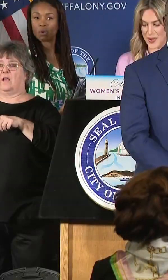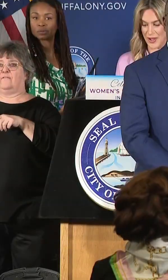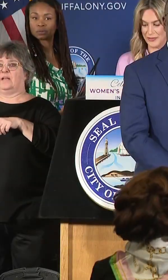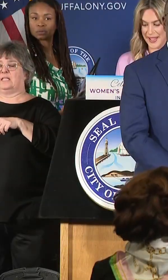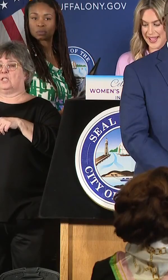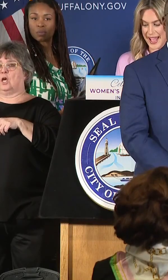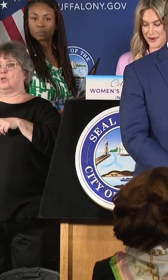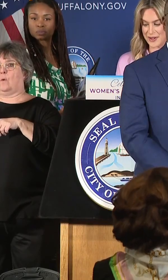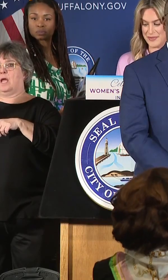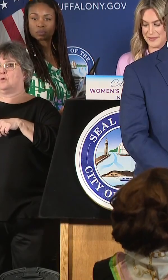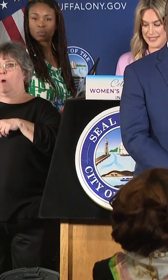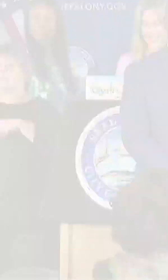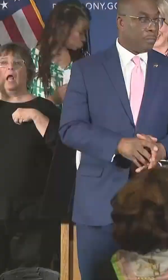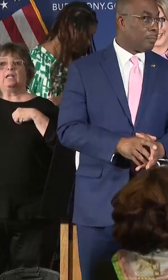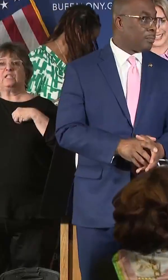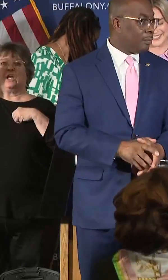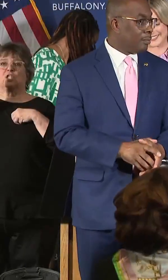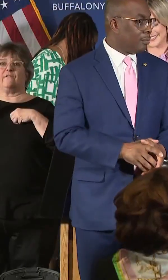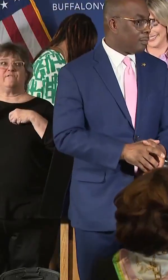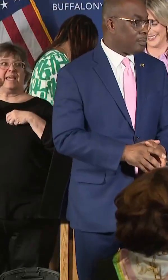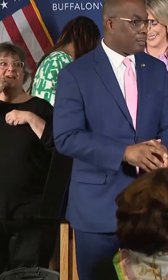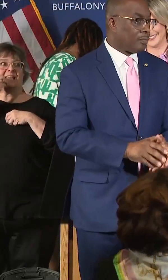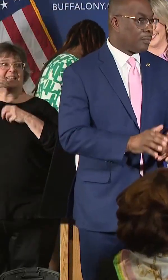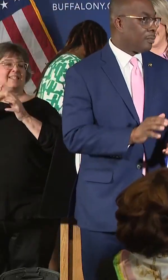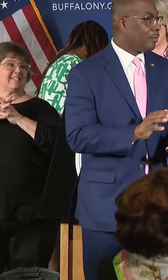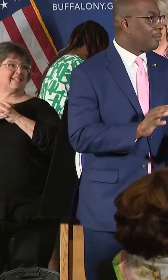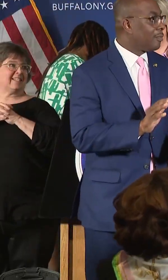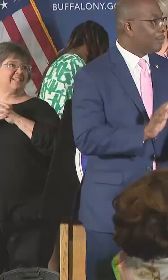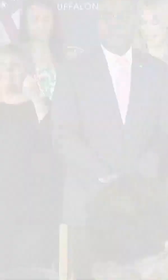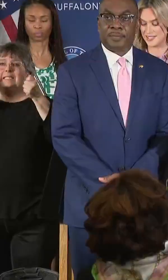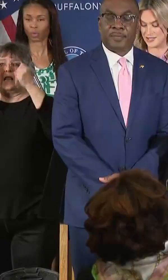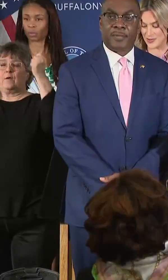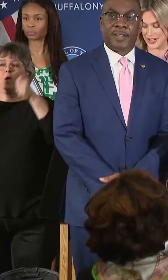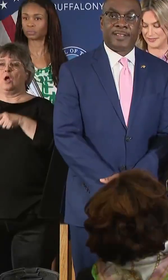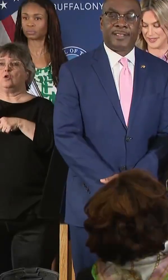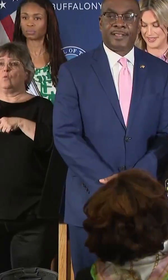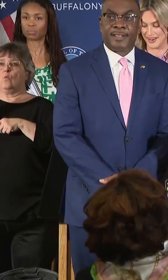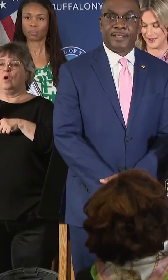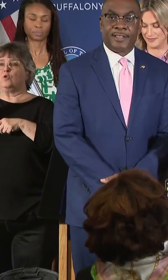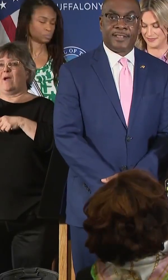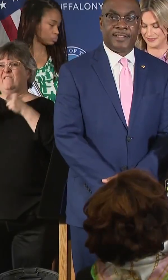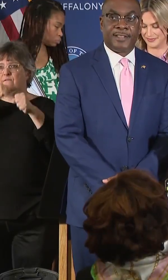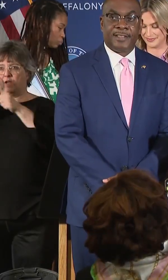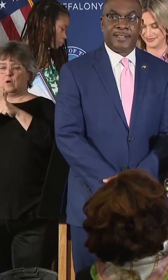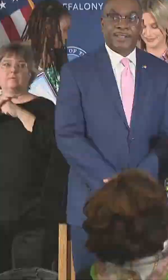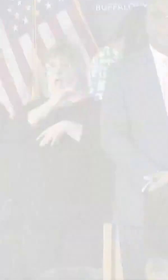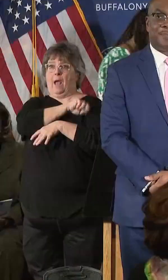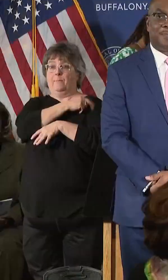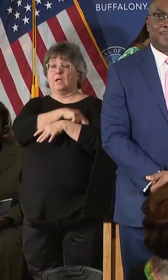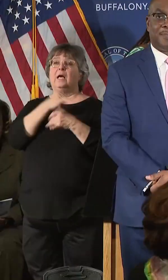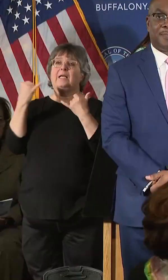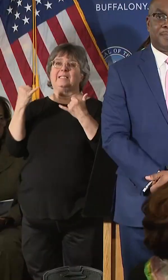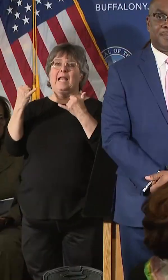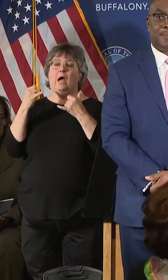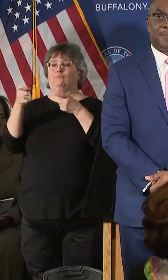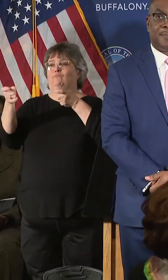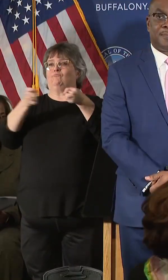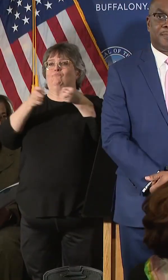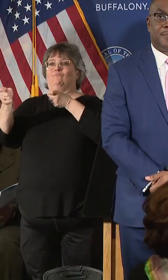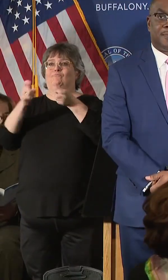uh without the powerful, the dynamic, the incredible women that we have in our city